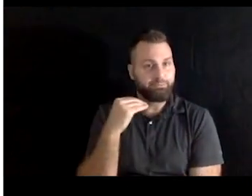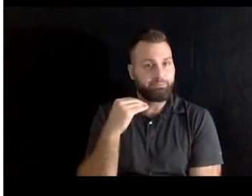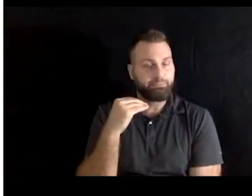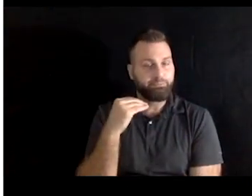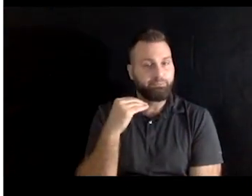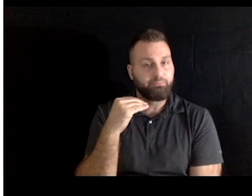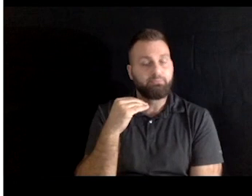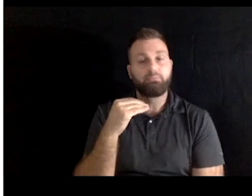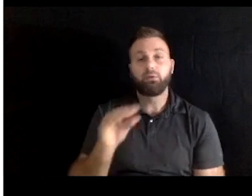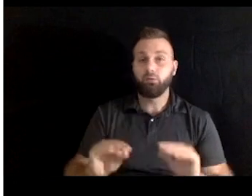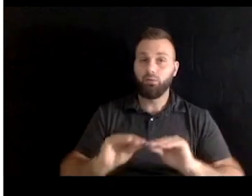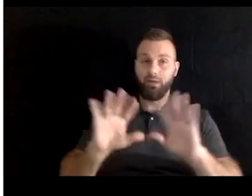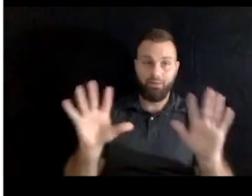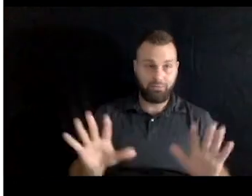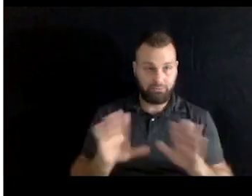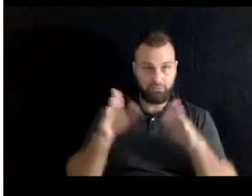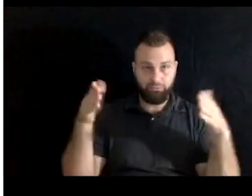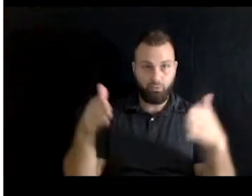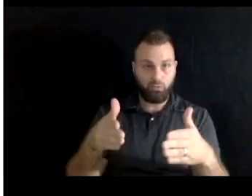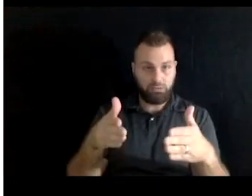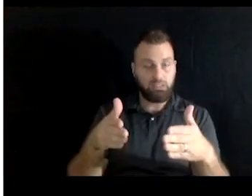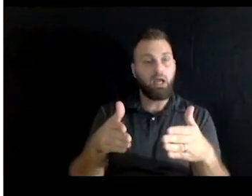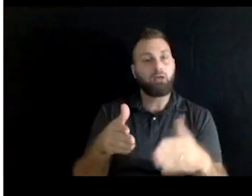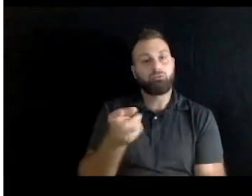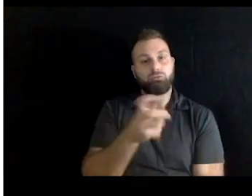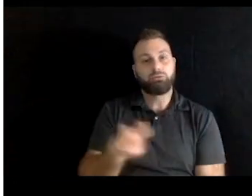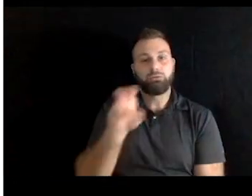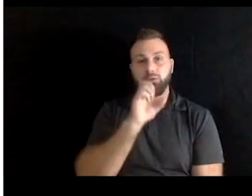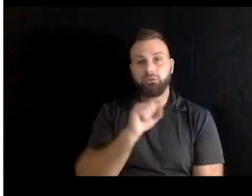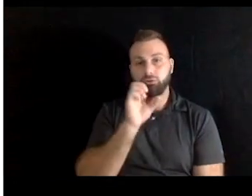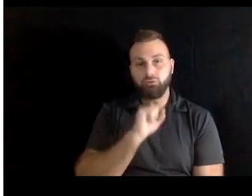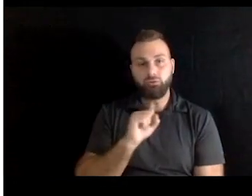So obviously the target population is transition age youth with disabilities.